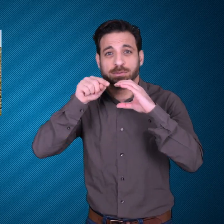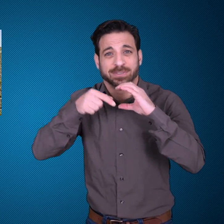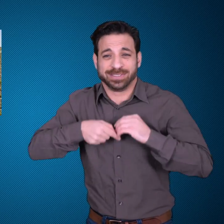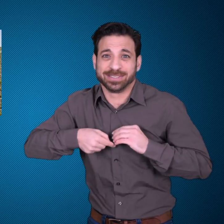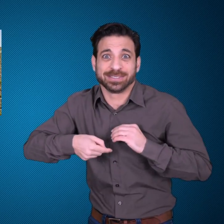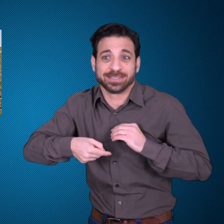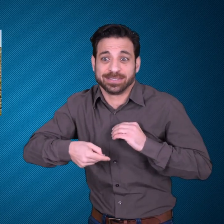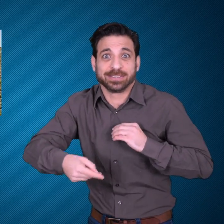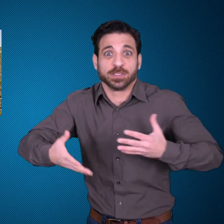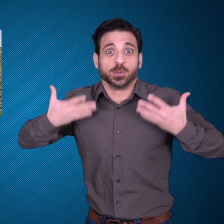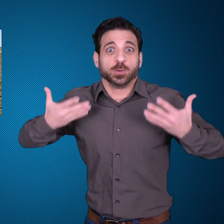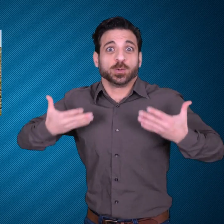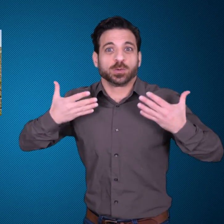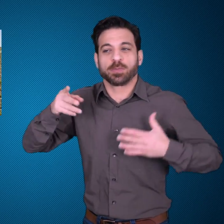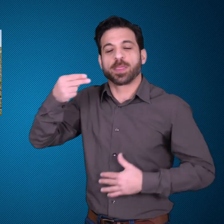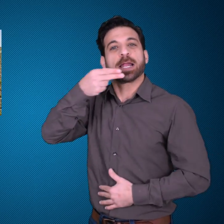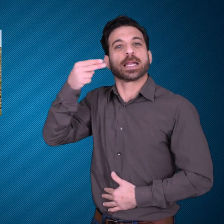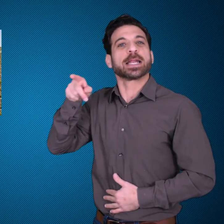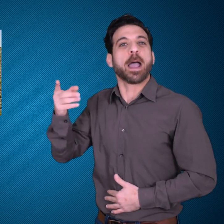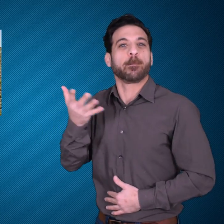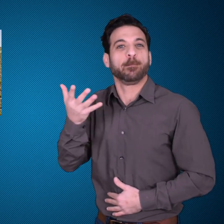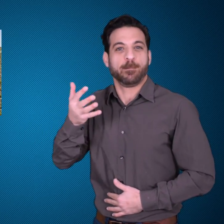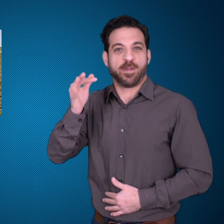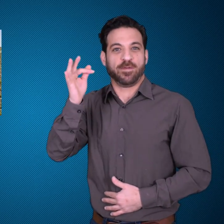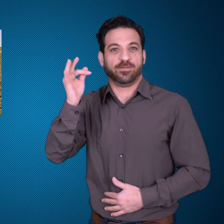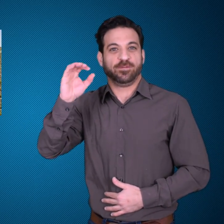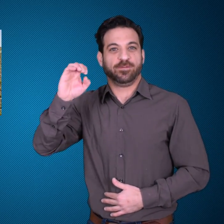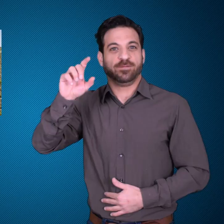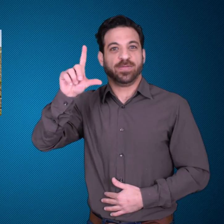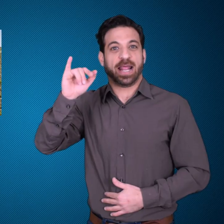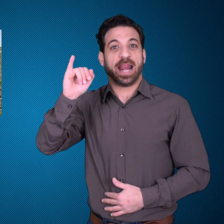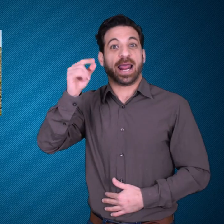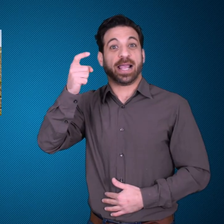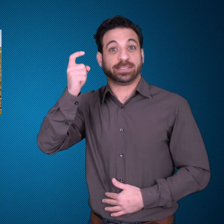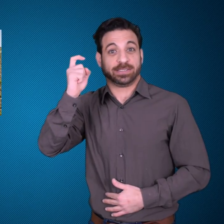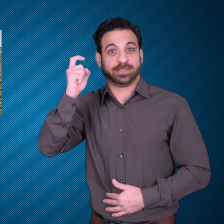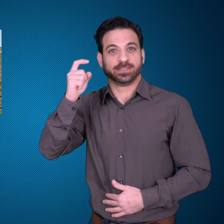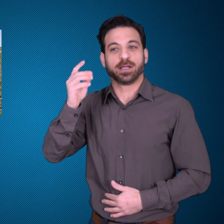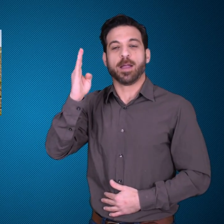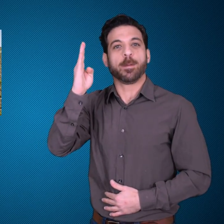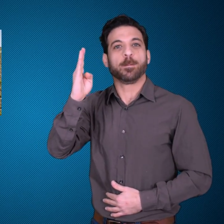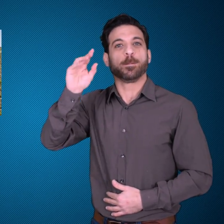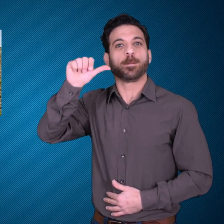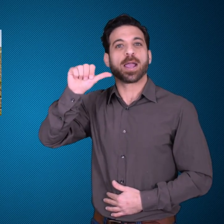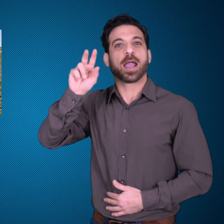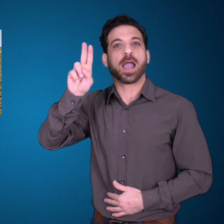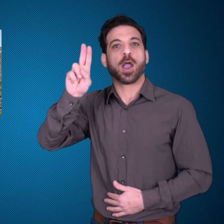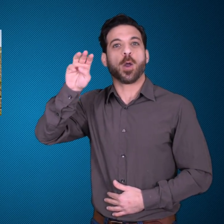highest-ever skydive after leaping from